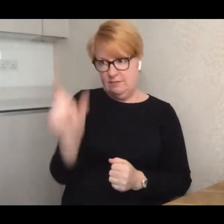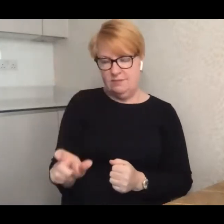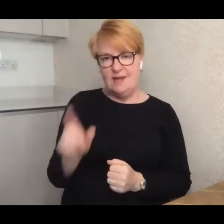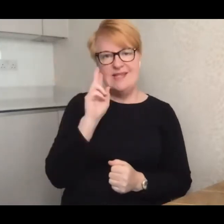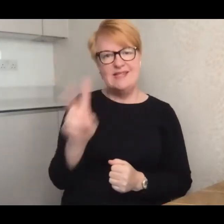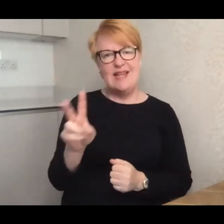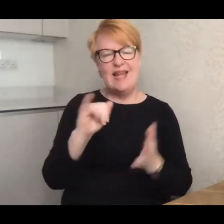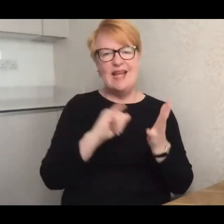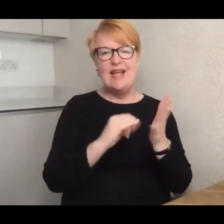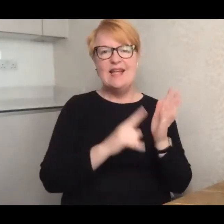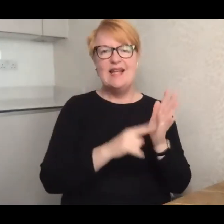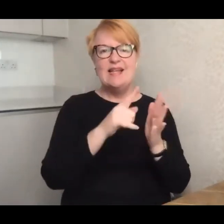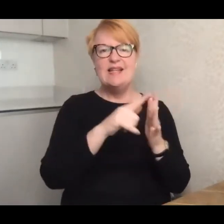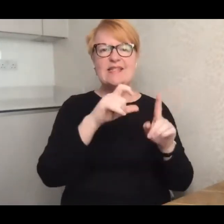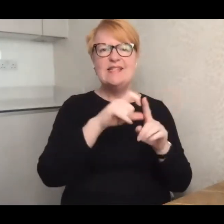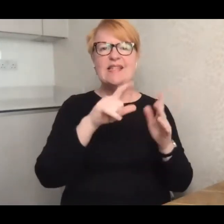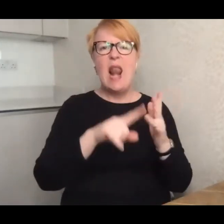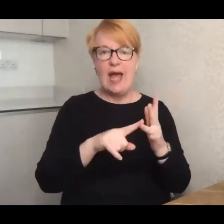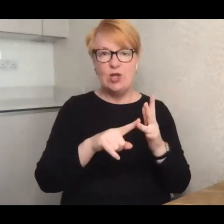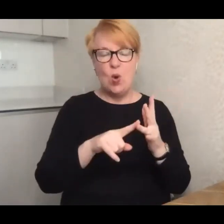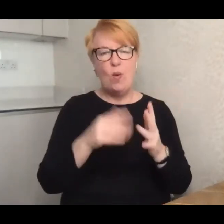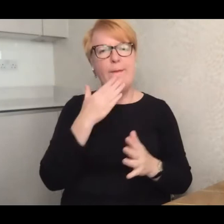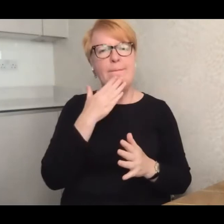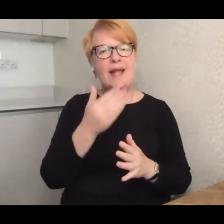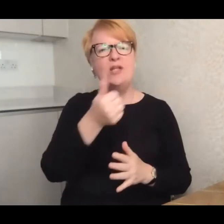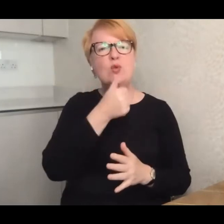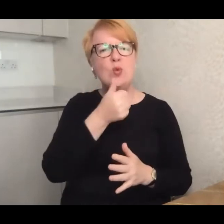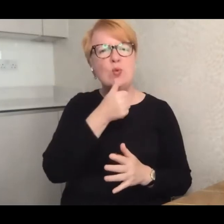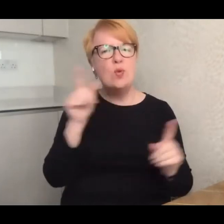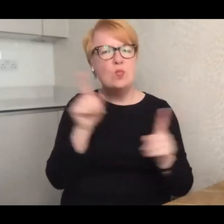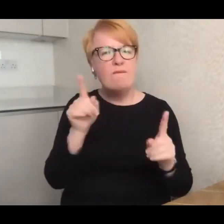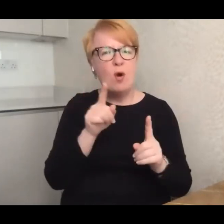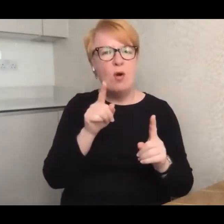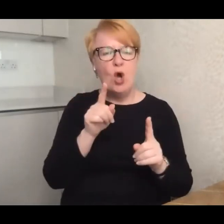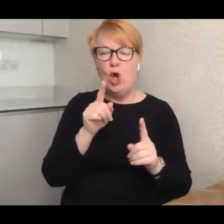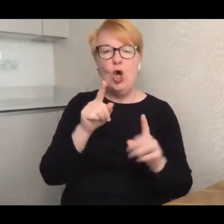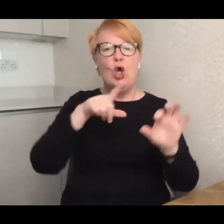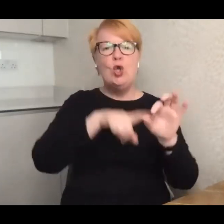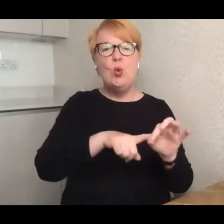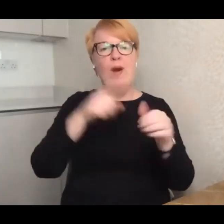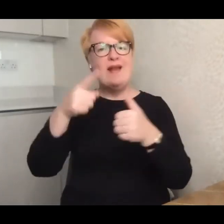questions using the Q&A function for our speakers. Feel free to write your name when prompted as